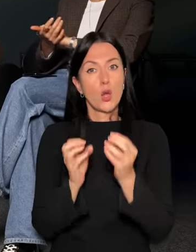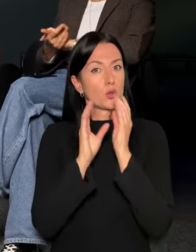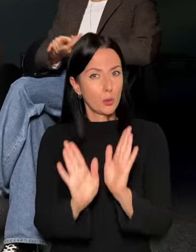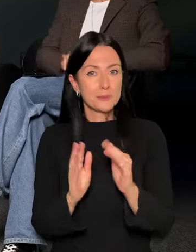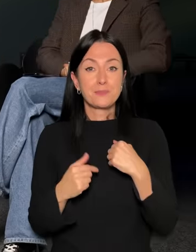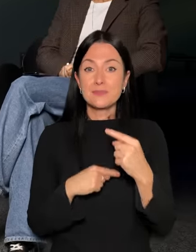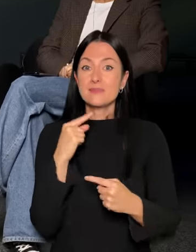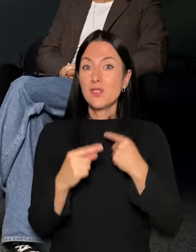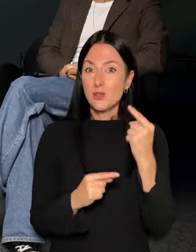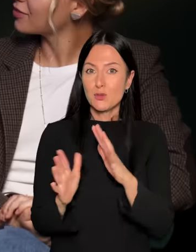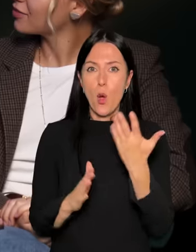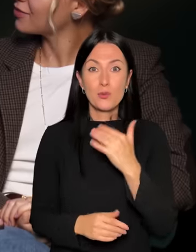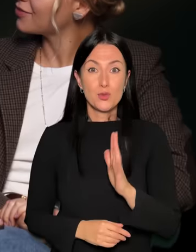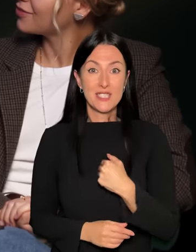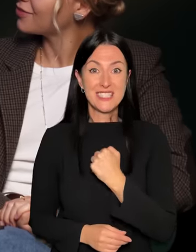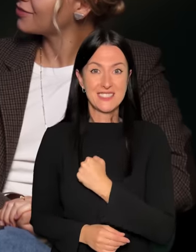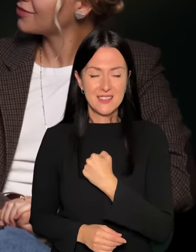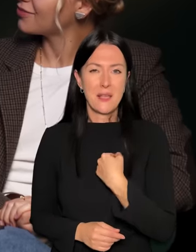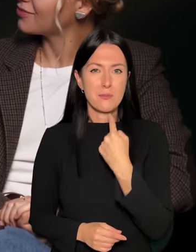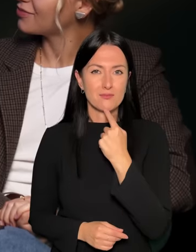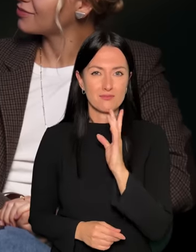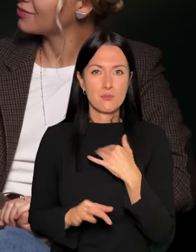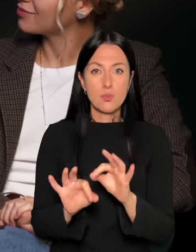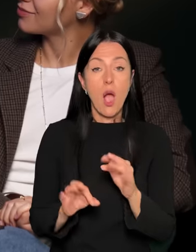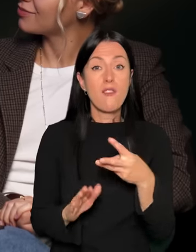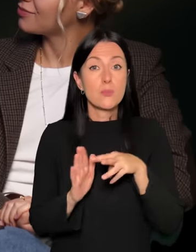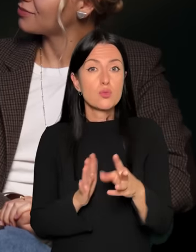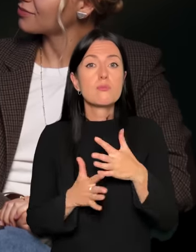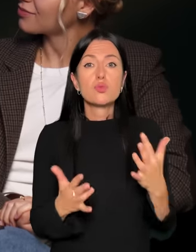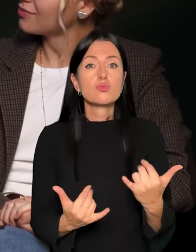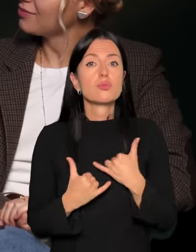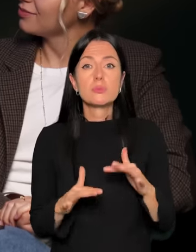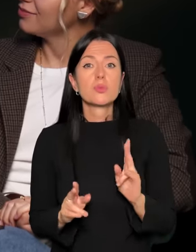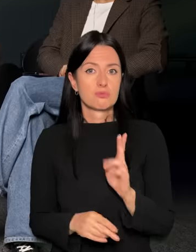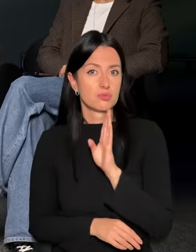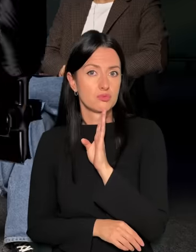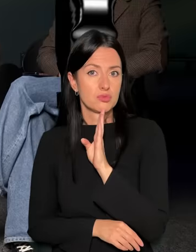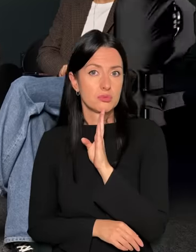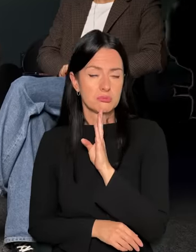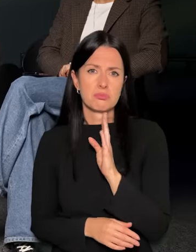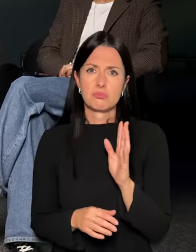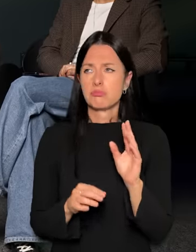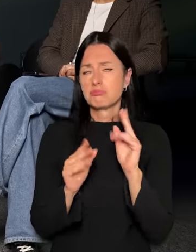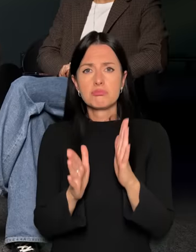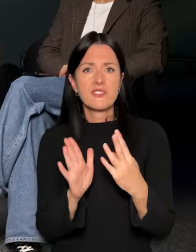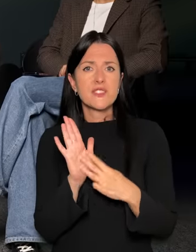Alright, I won't get angry next time; I'll try to explain. By the way, in the subway, women offer their seats more. Frankly, 80%.